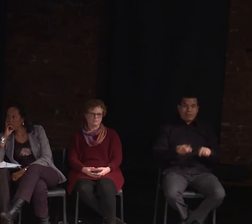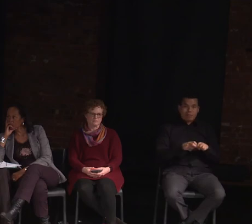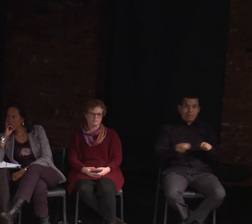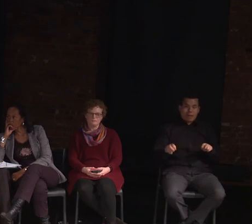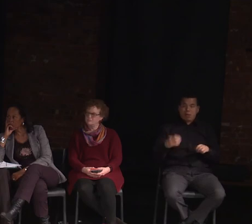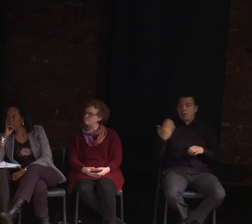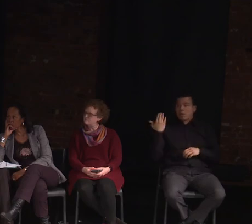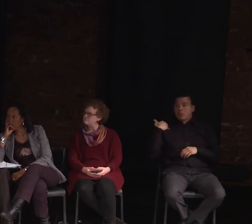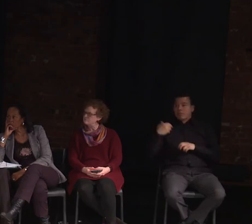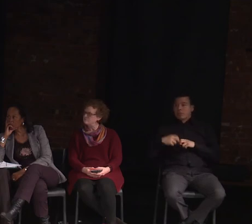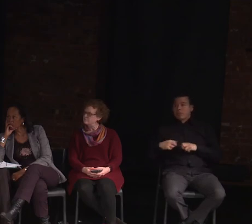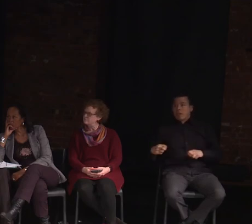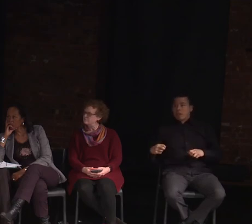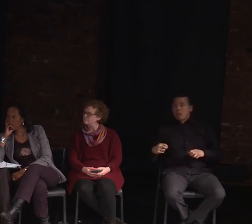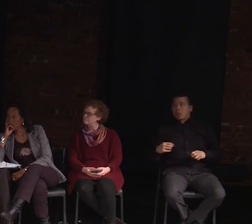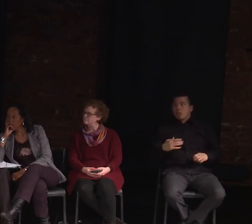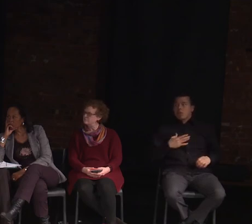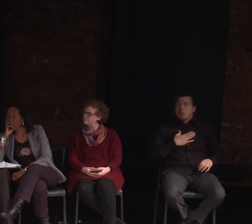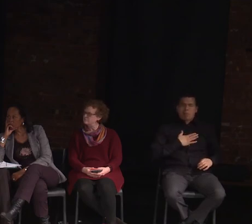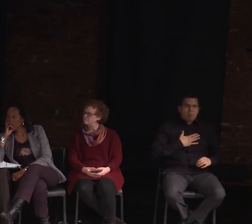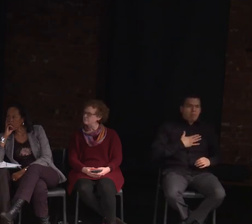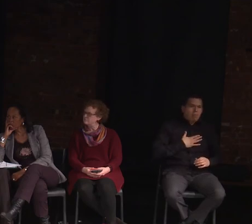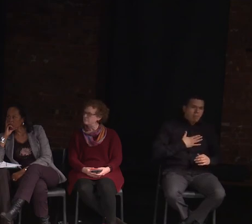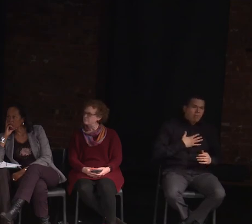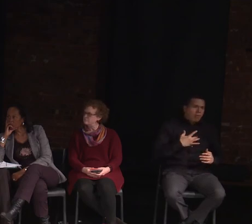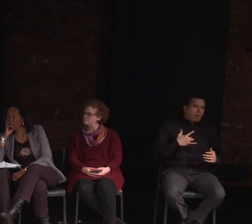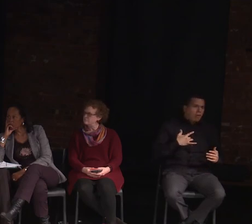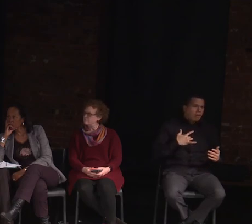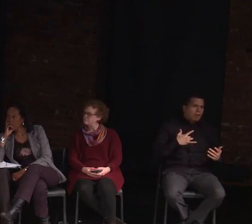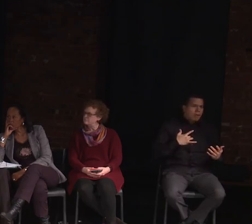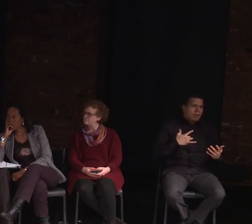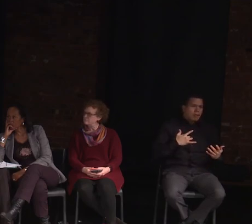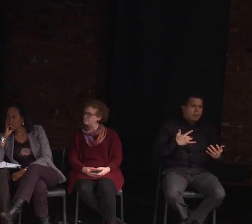I had the privilege of working with Tom on the cultural plan.